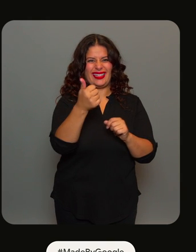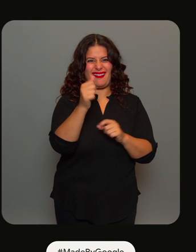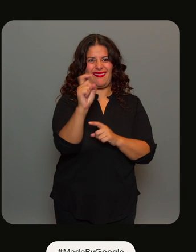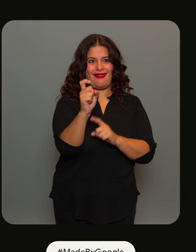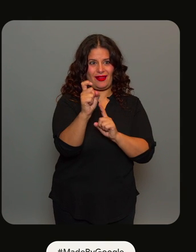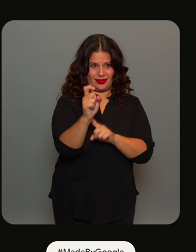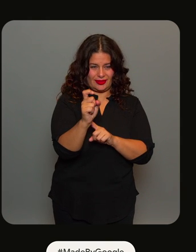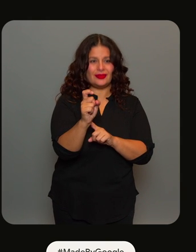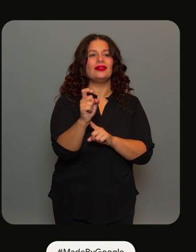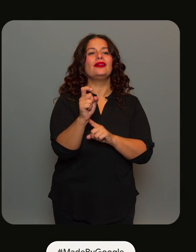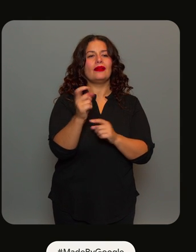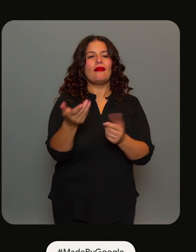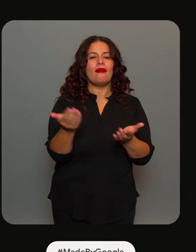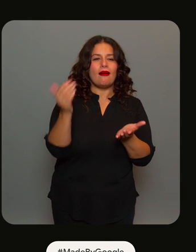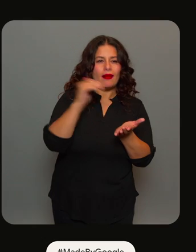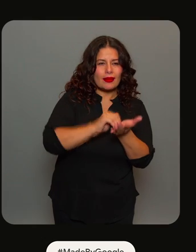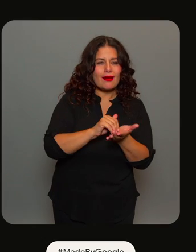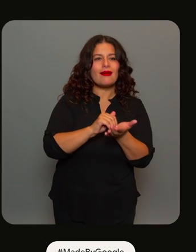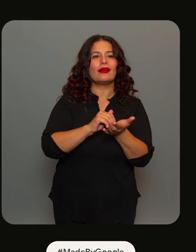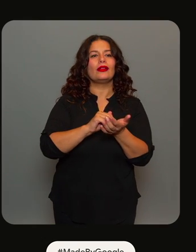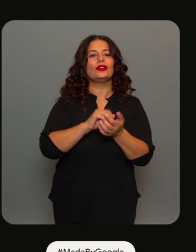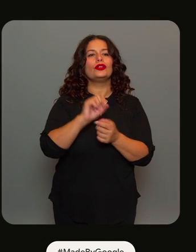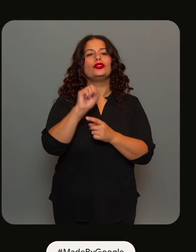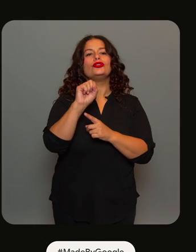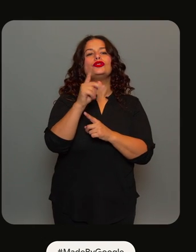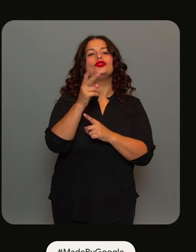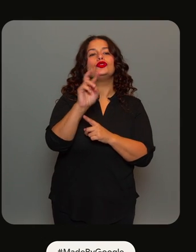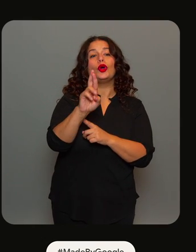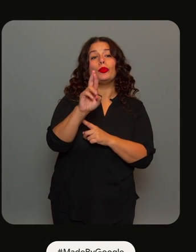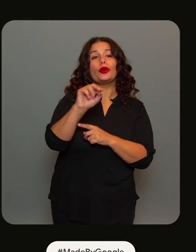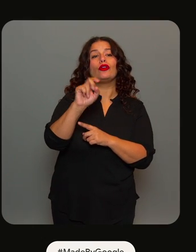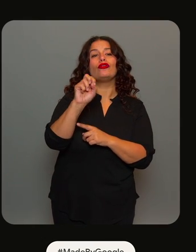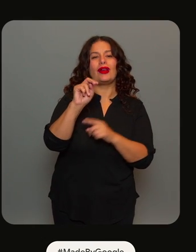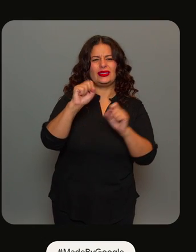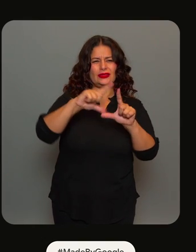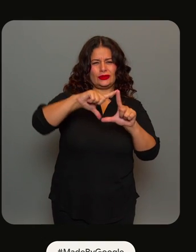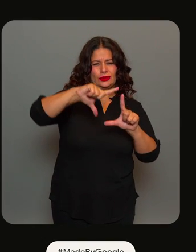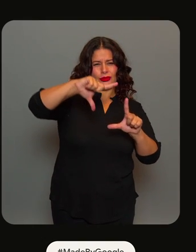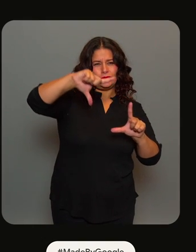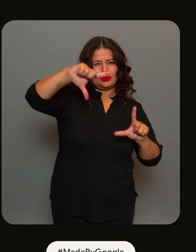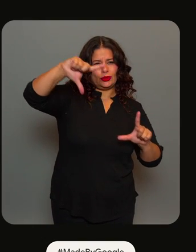process it does at 2x, to create a full 12MP photo that's similar